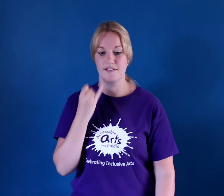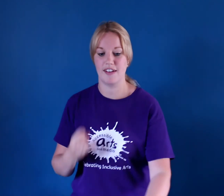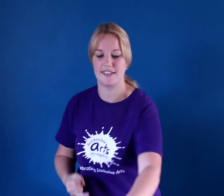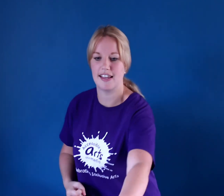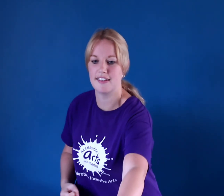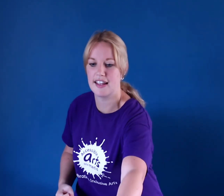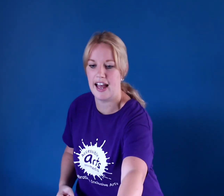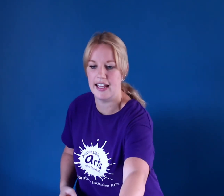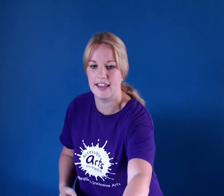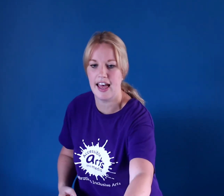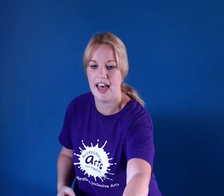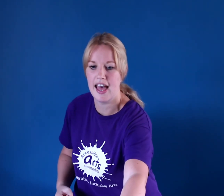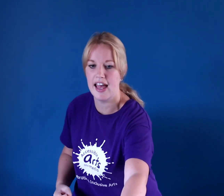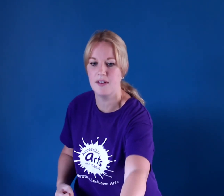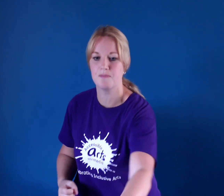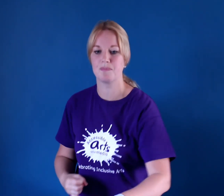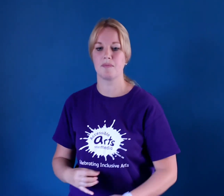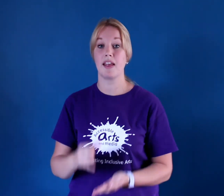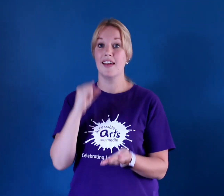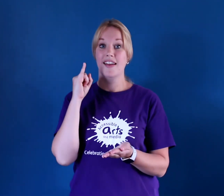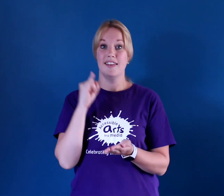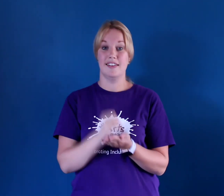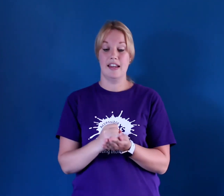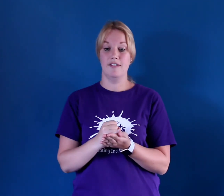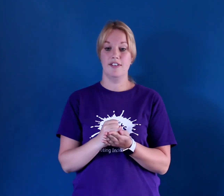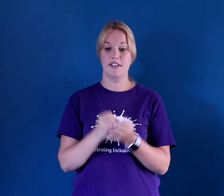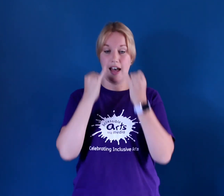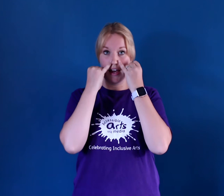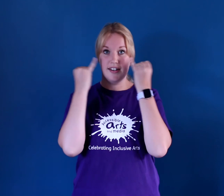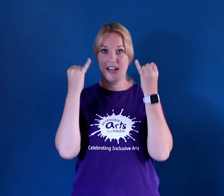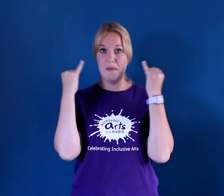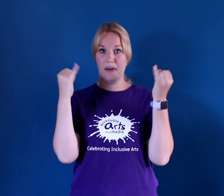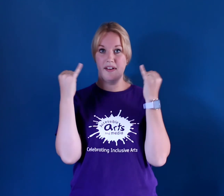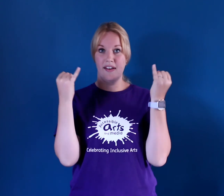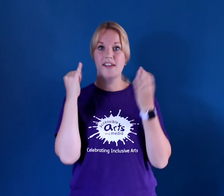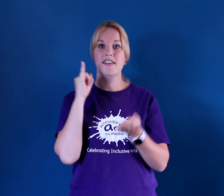Fantastic and then. Sinful tired sheep,